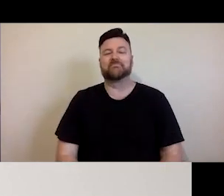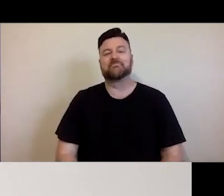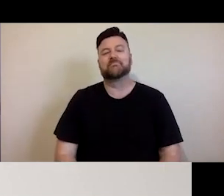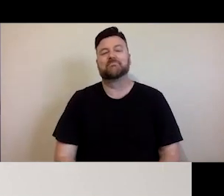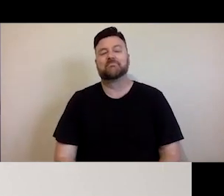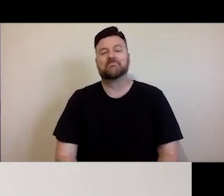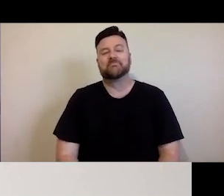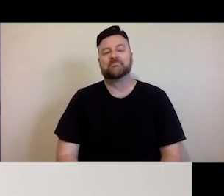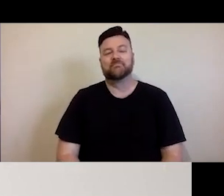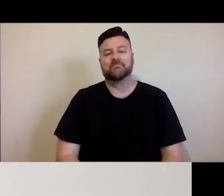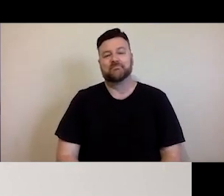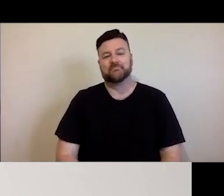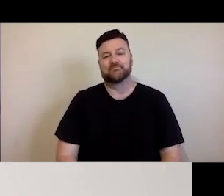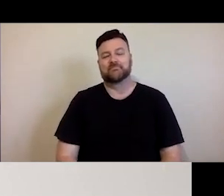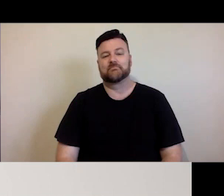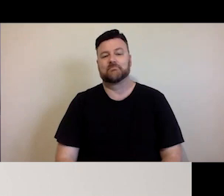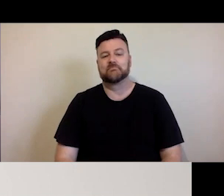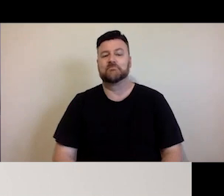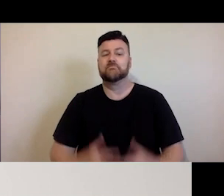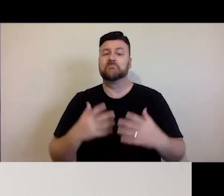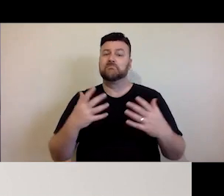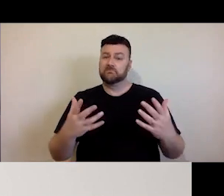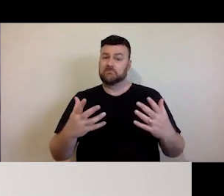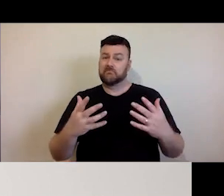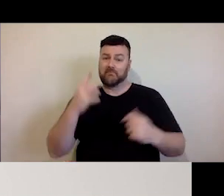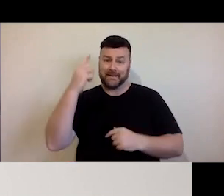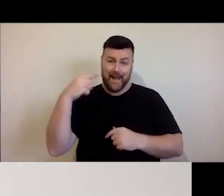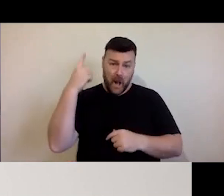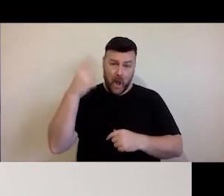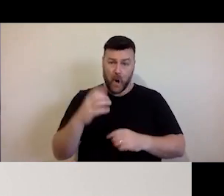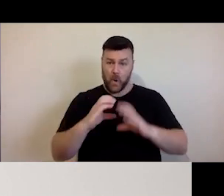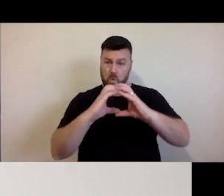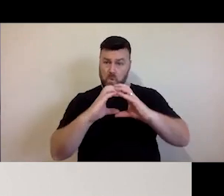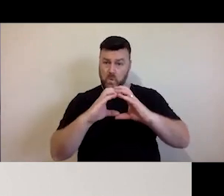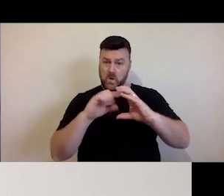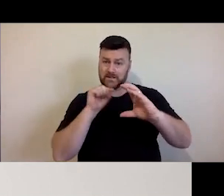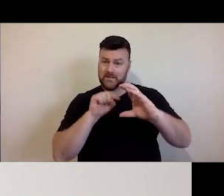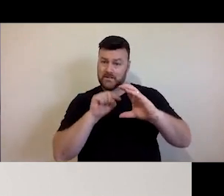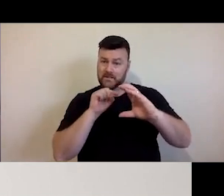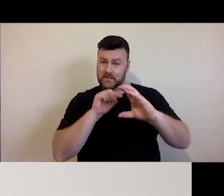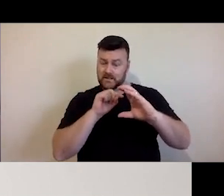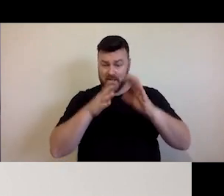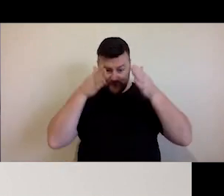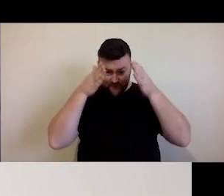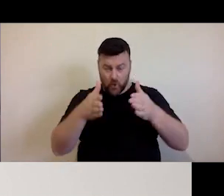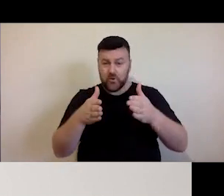But meeting in the river bed, in the yellow space, is focused on getting things done.